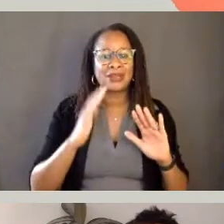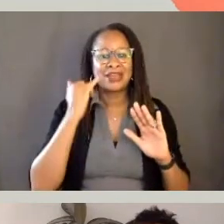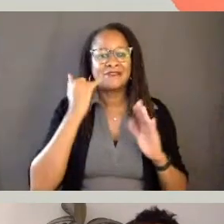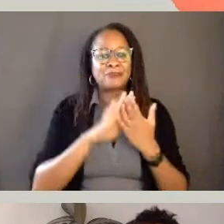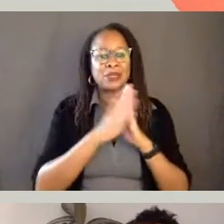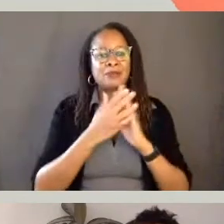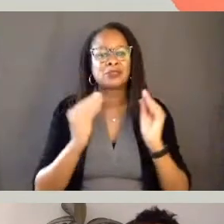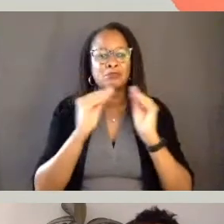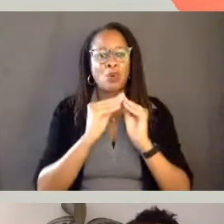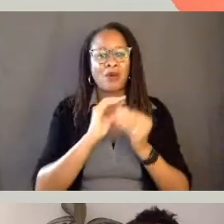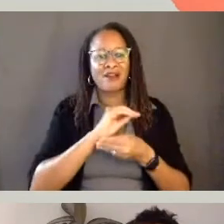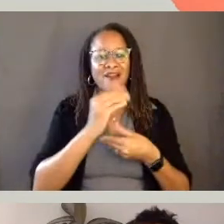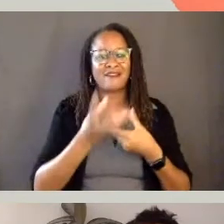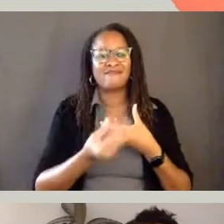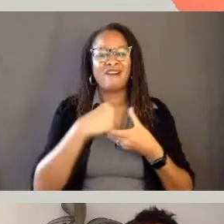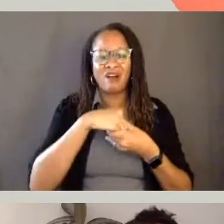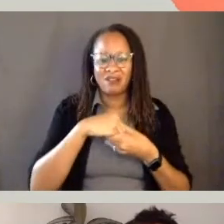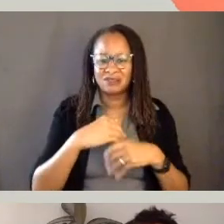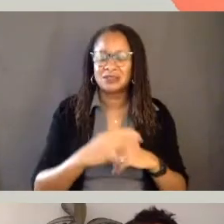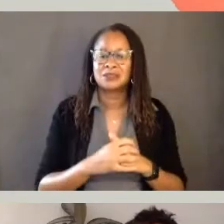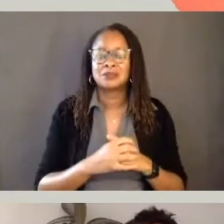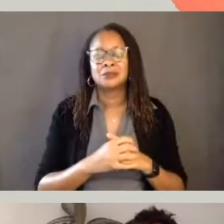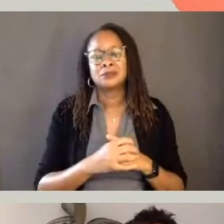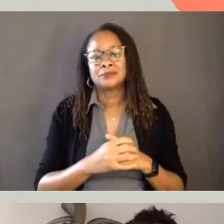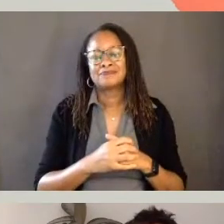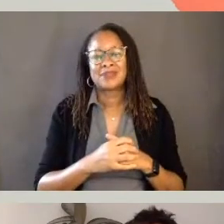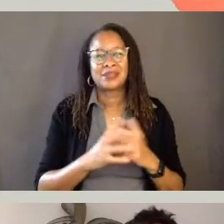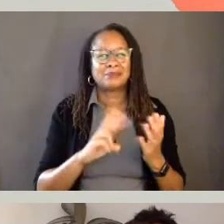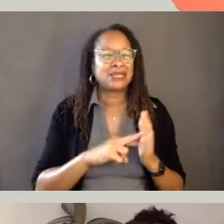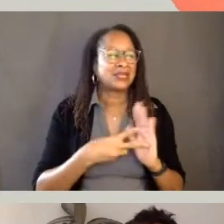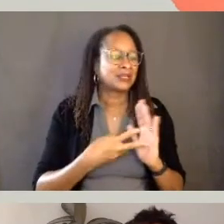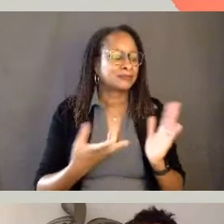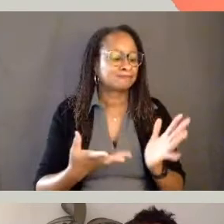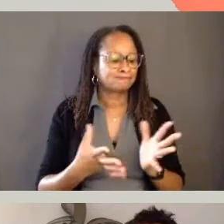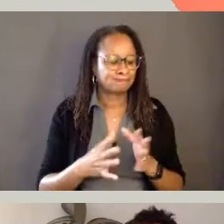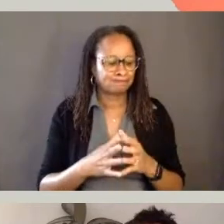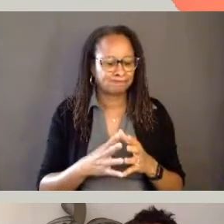involved in the sense of like a trained fellowship,